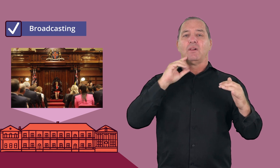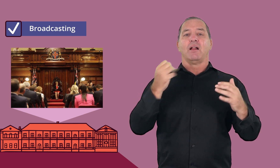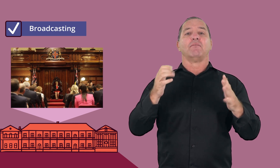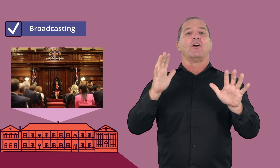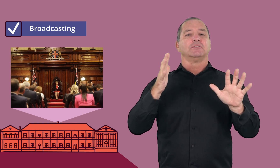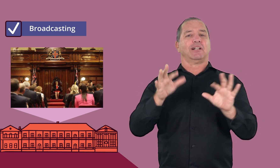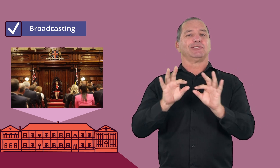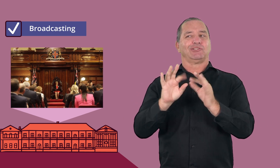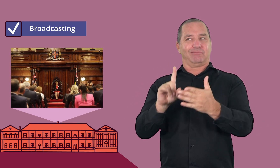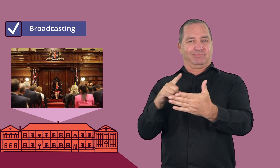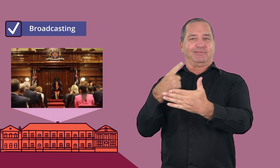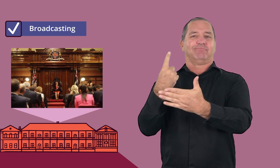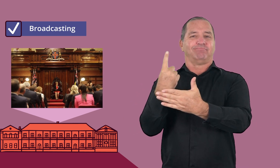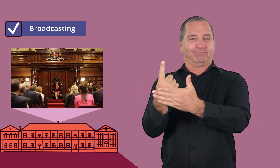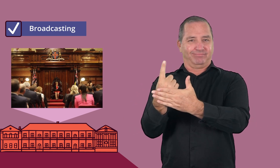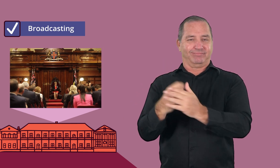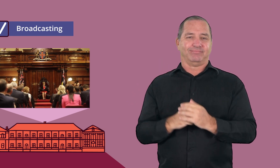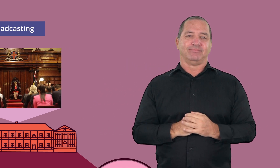will be interpreted to Auslan.